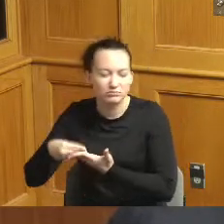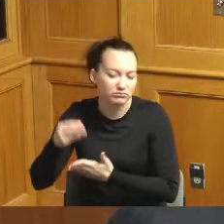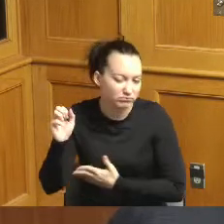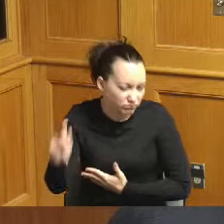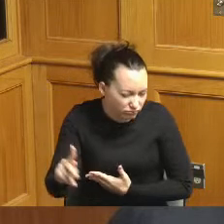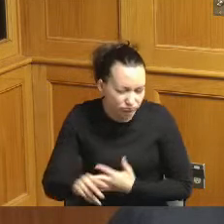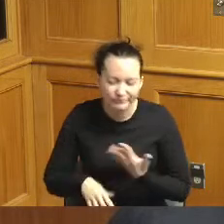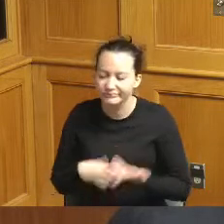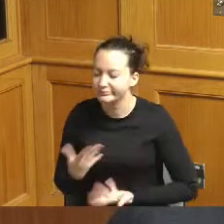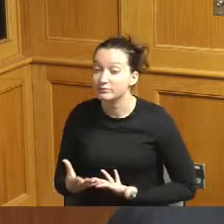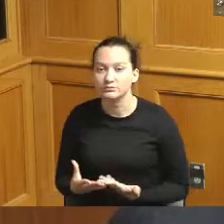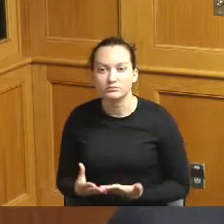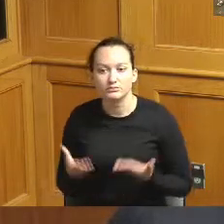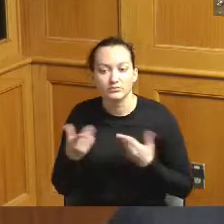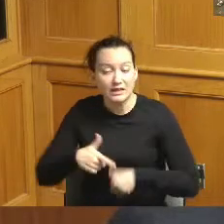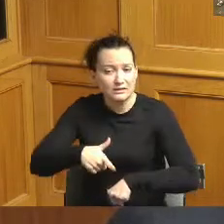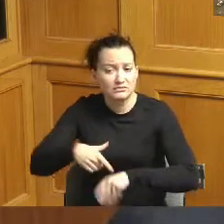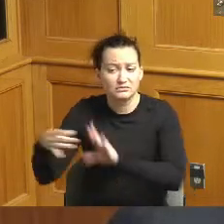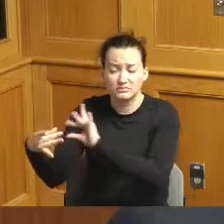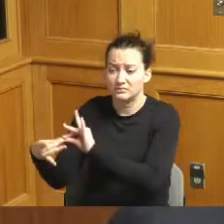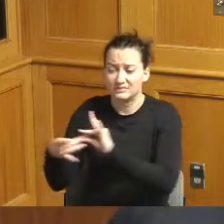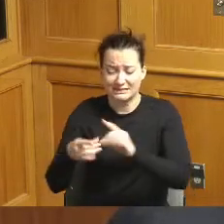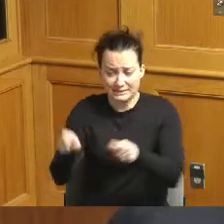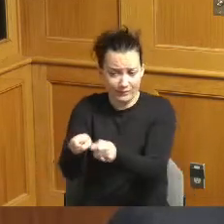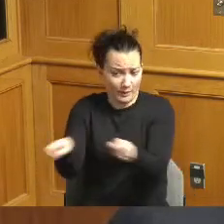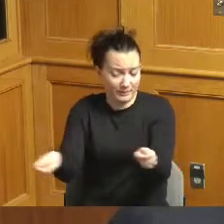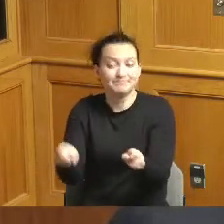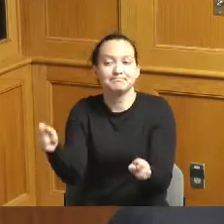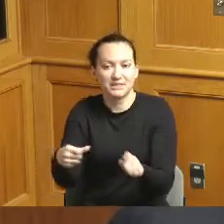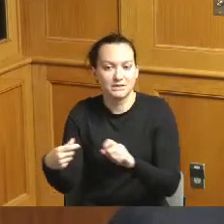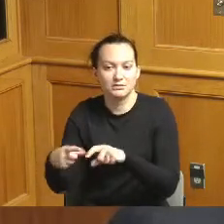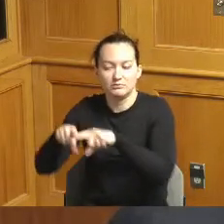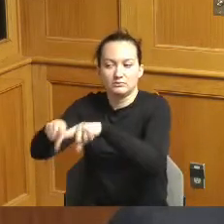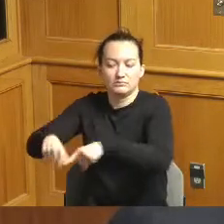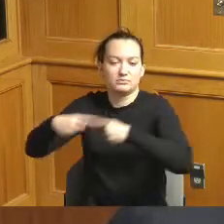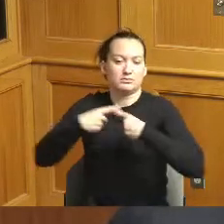but I just in terms of tying it completely up there is interaction between the general fund